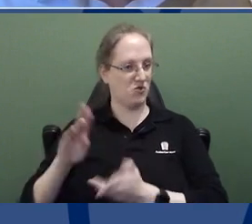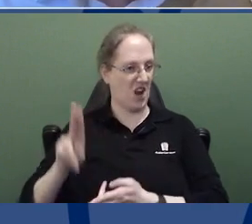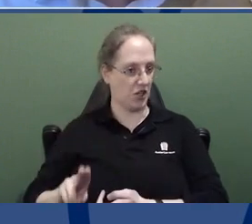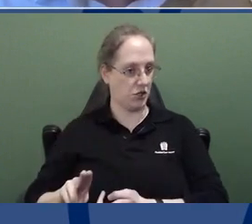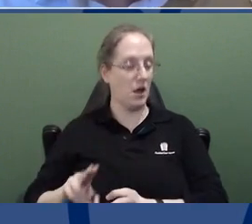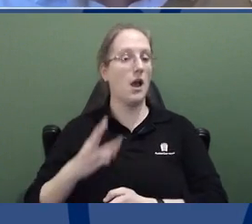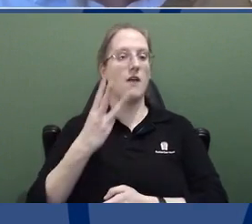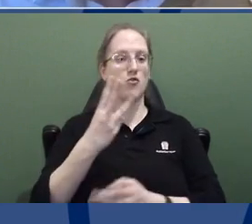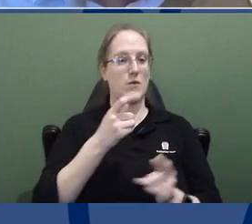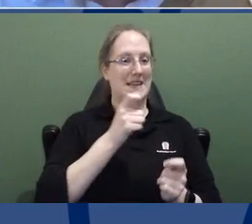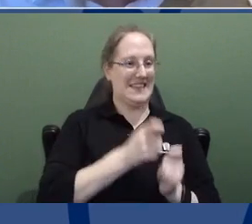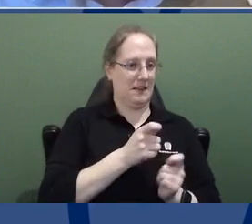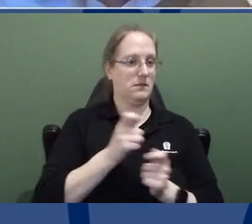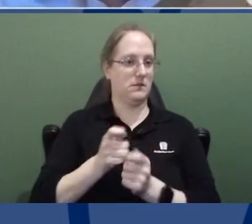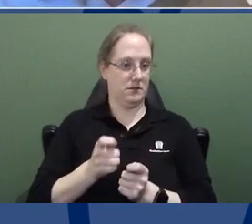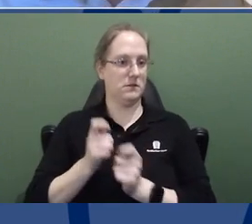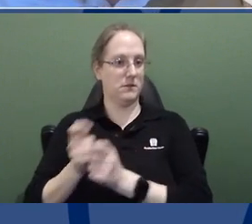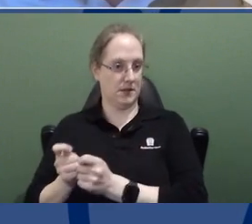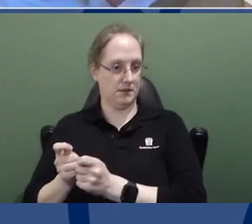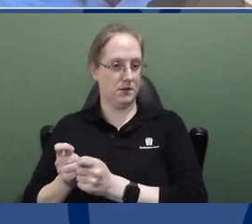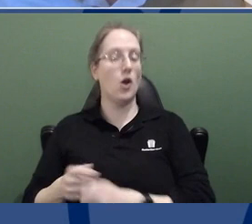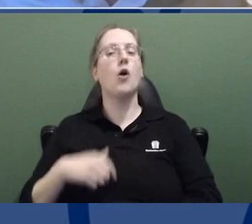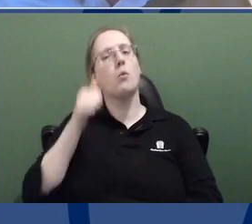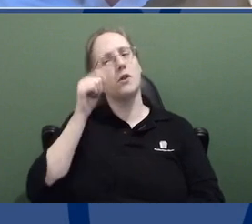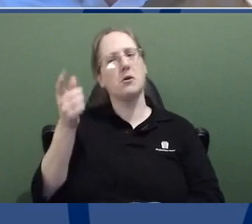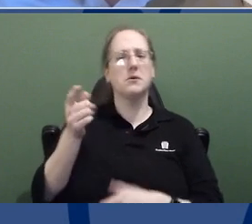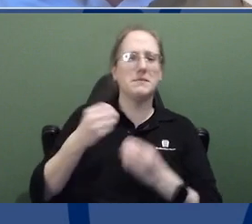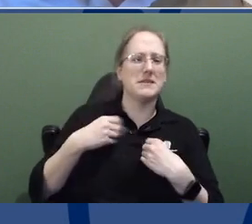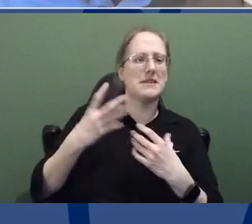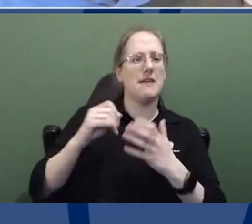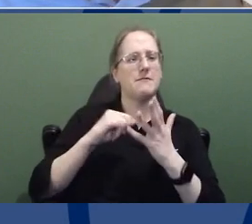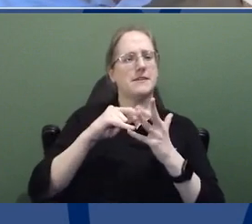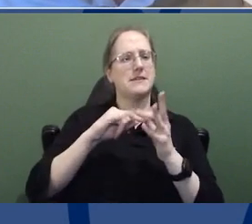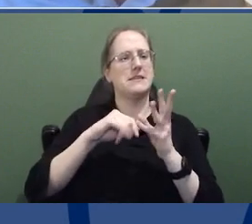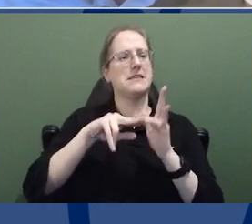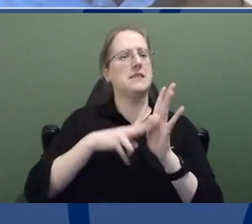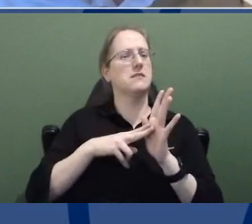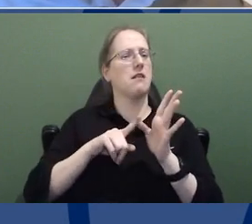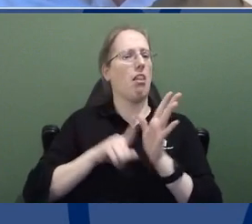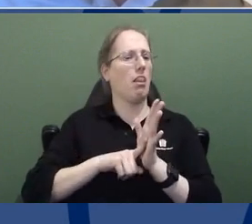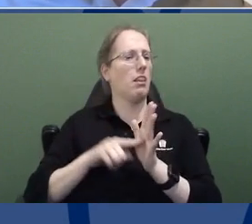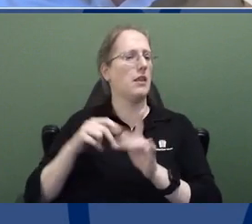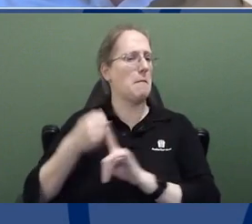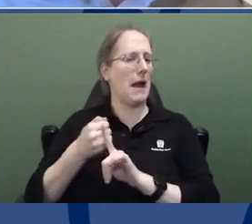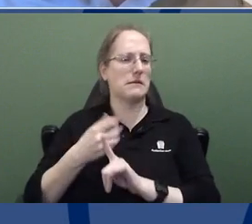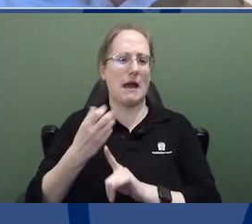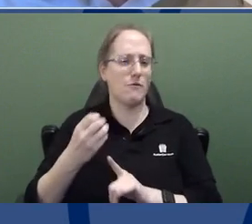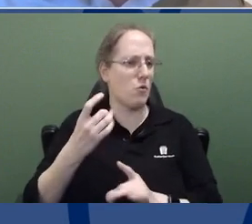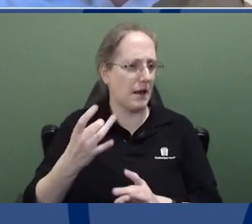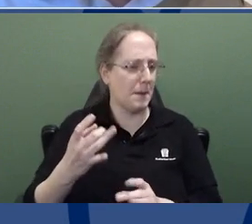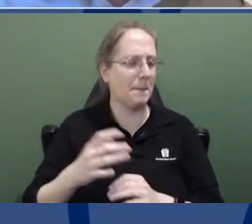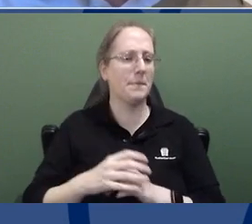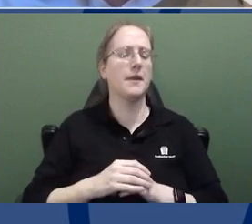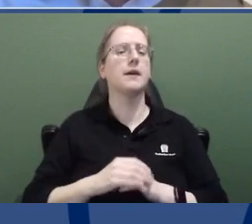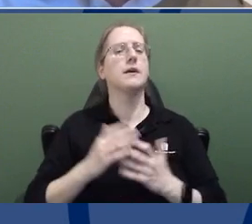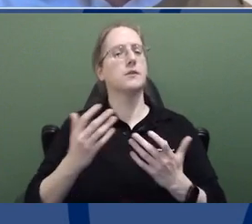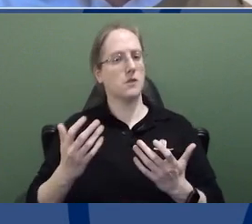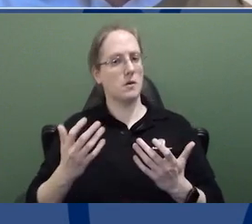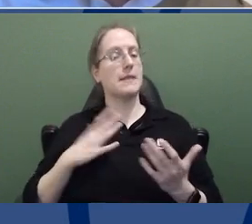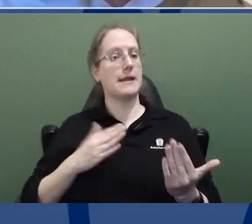are impacted by seasonal effects. So they need to compare a two‑week period during